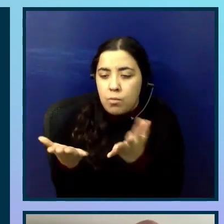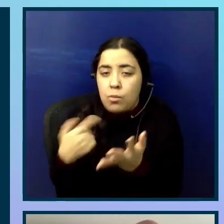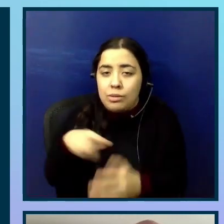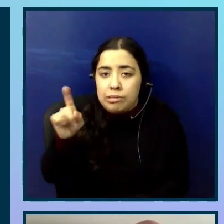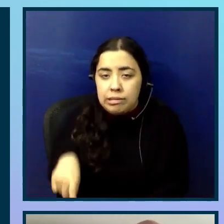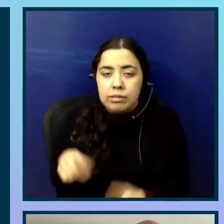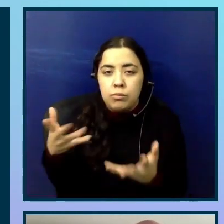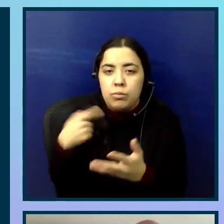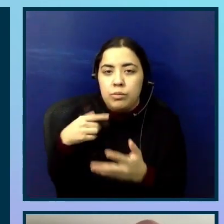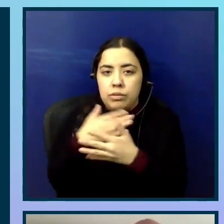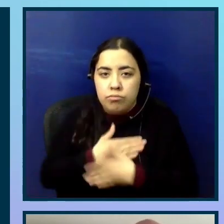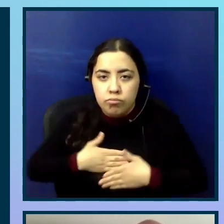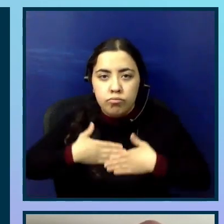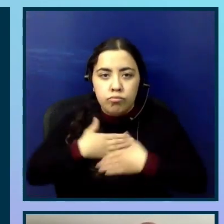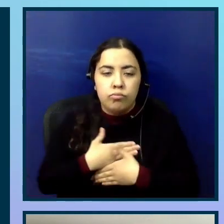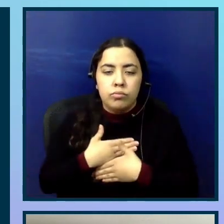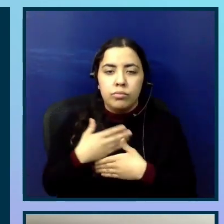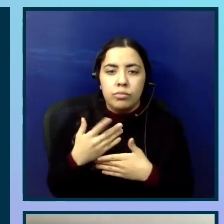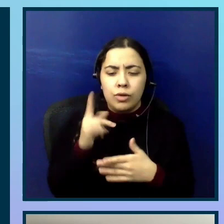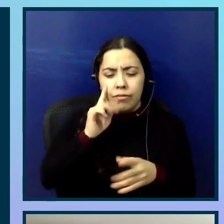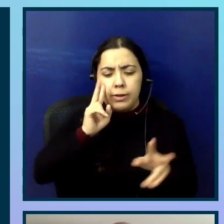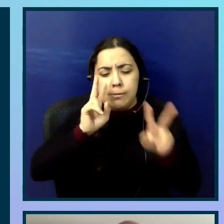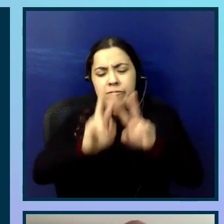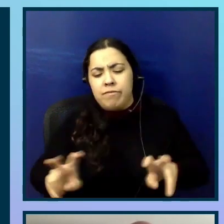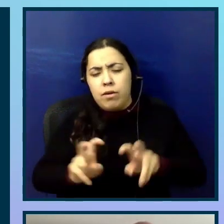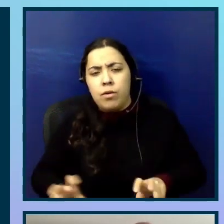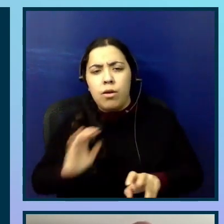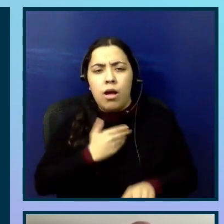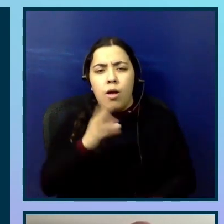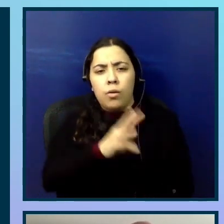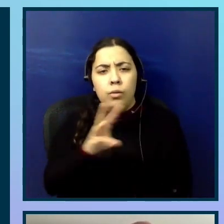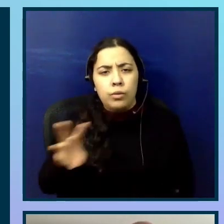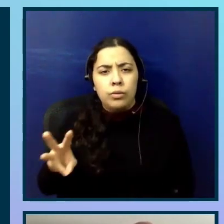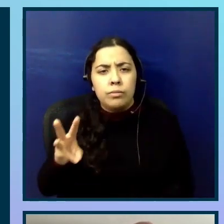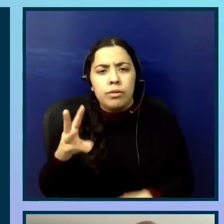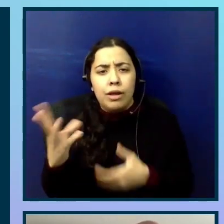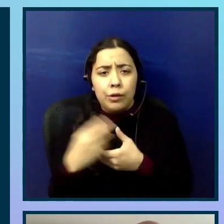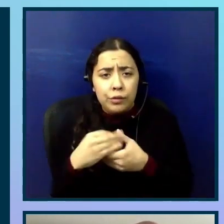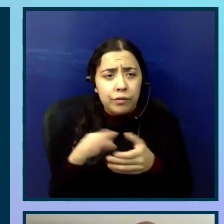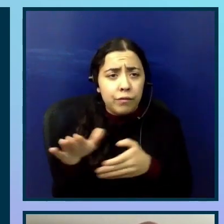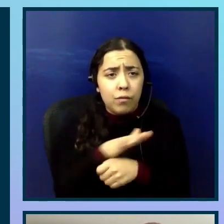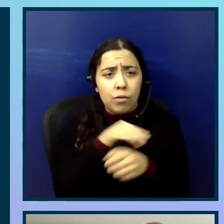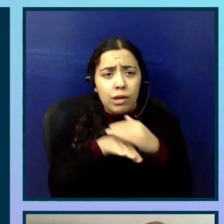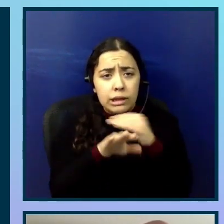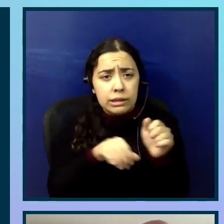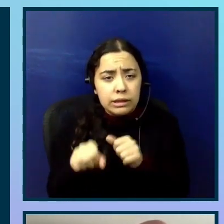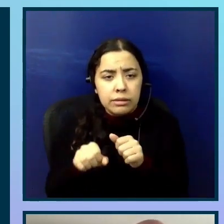Evaluating how inclusive a website is using WCAG alone is like evaluating how delicious